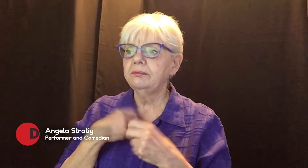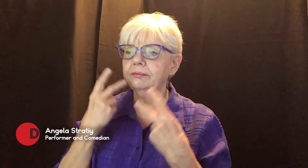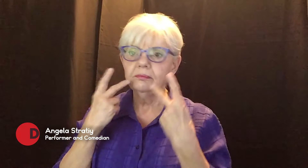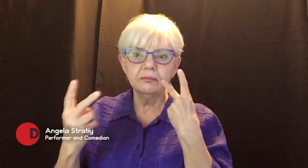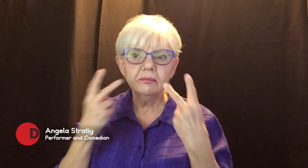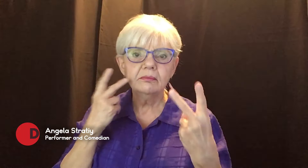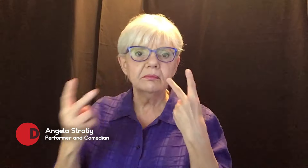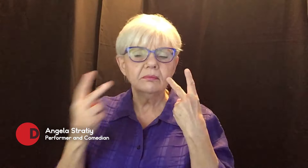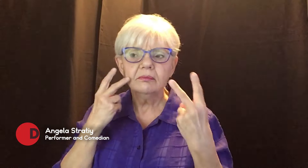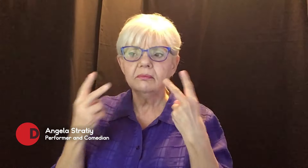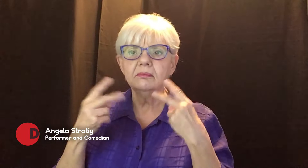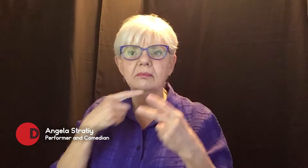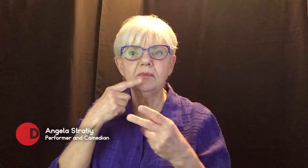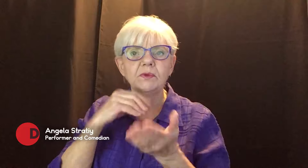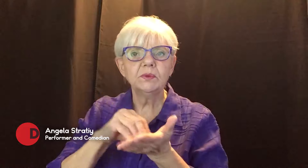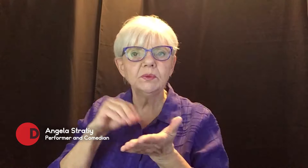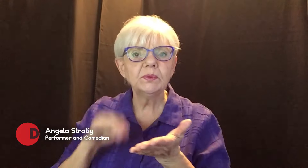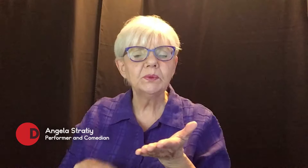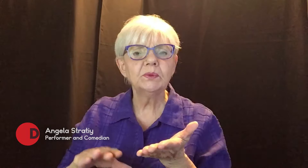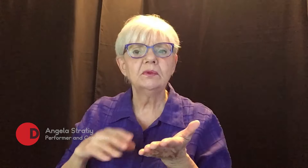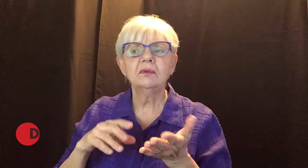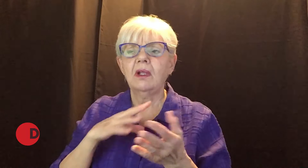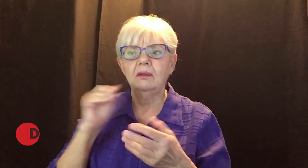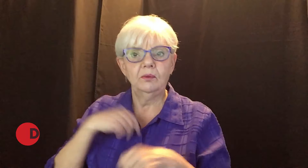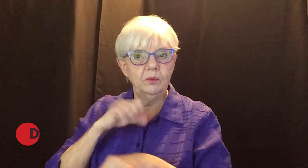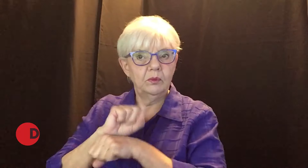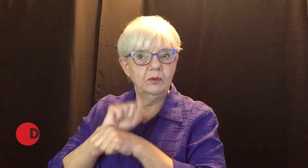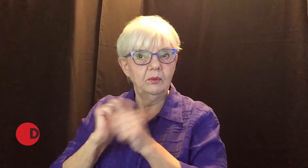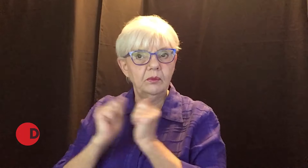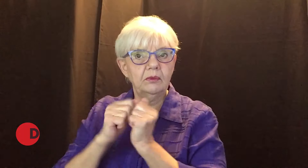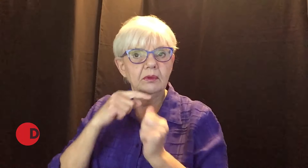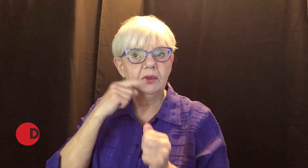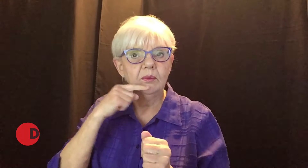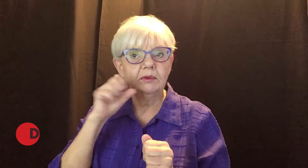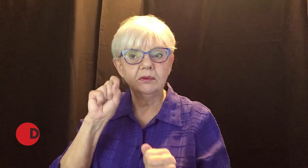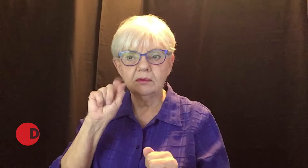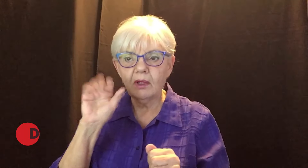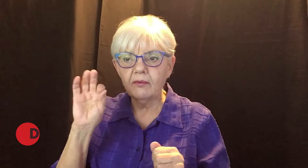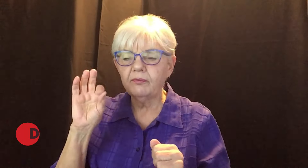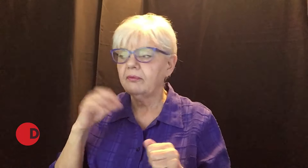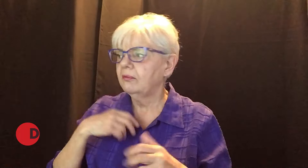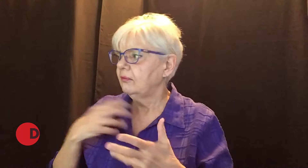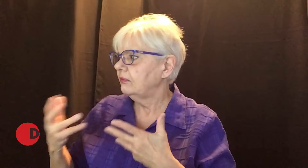I’ve often seen cultural differences between me